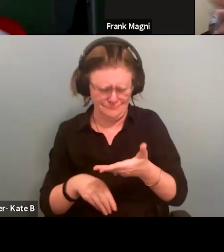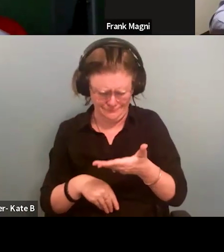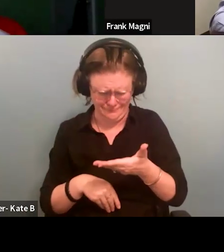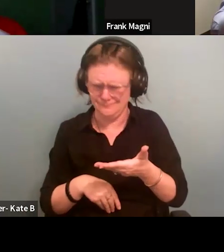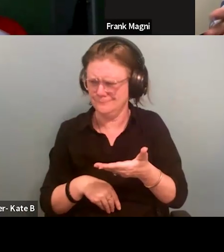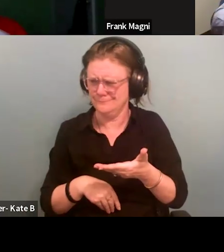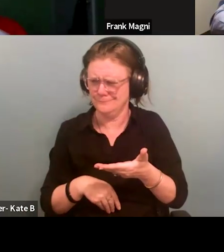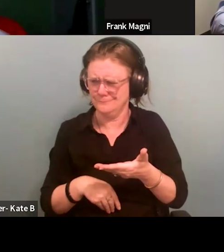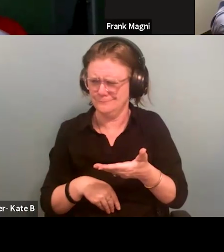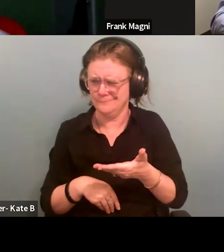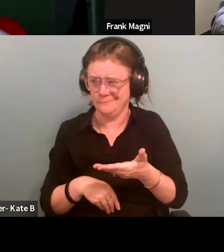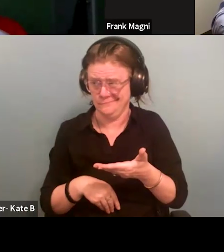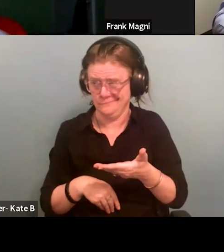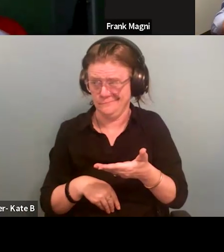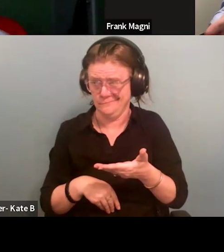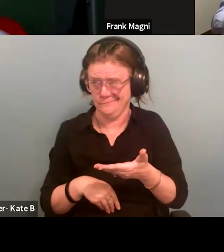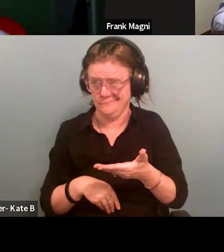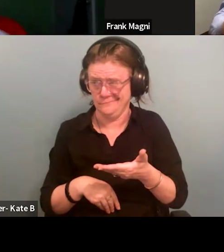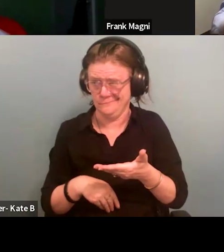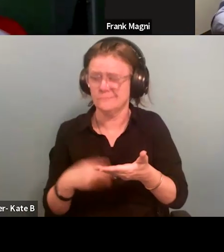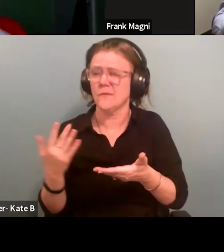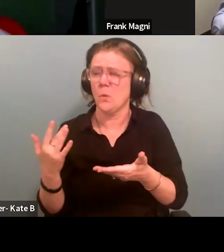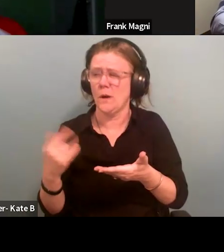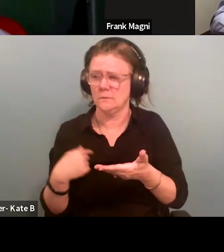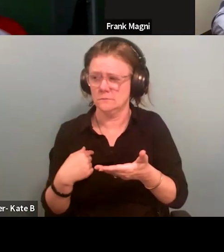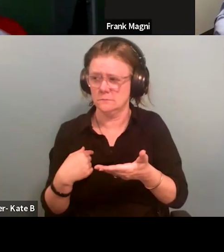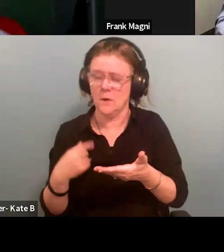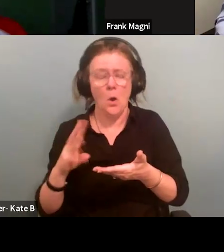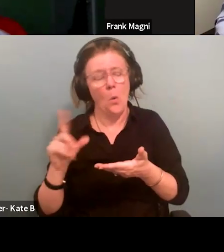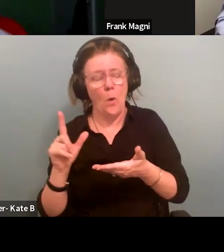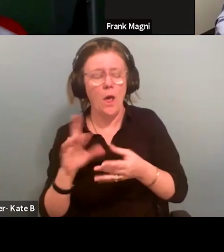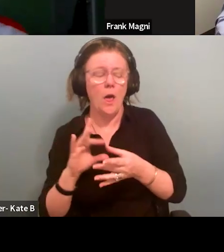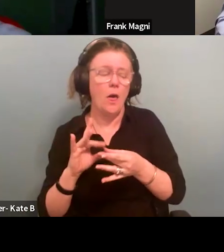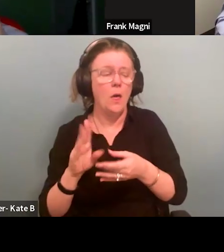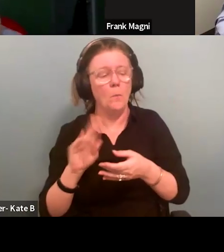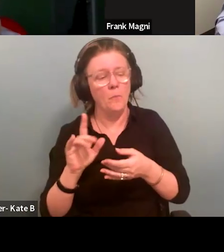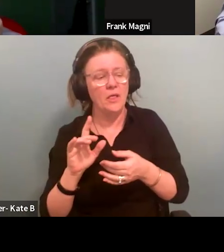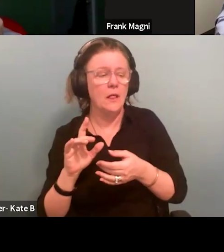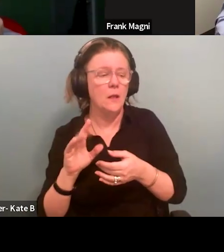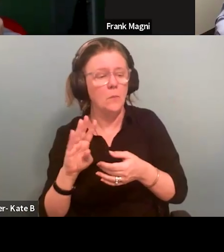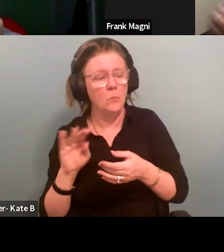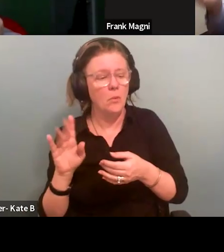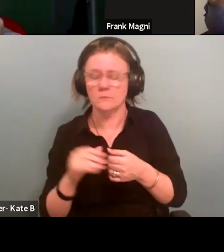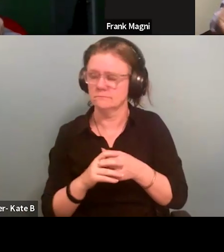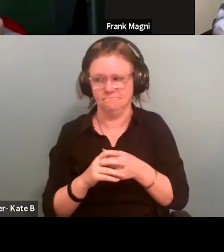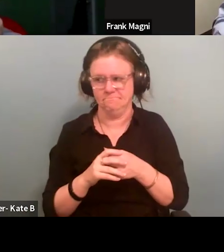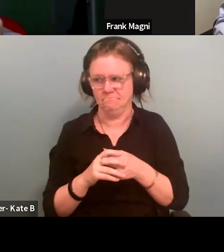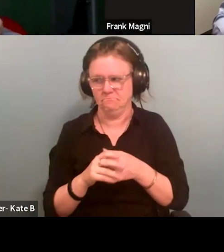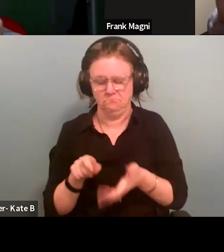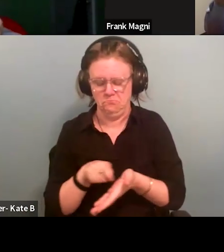And they might be or requesting the Social Security number. They might be looking at that for billing data. But I try to keep it off of there.